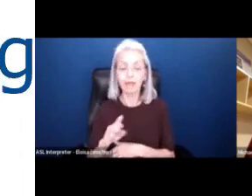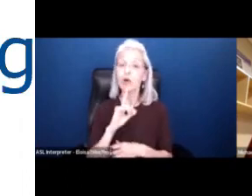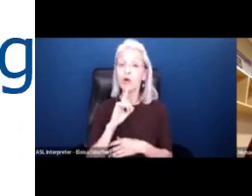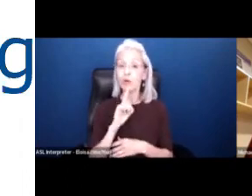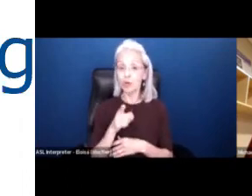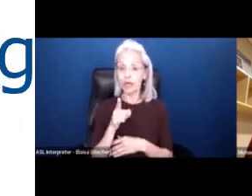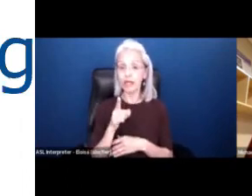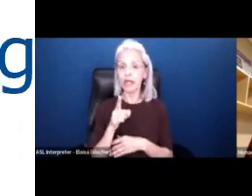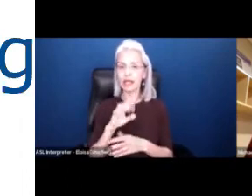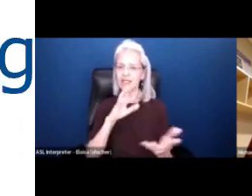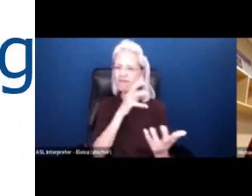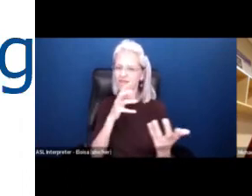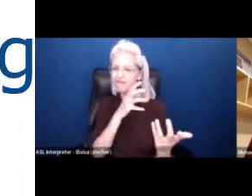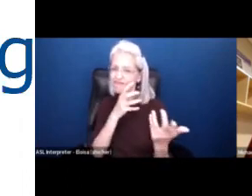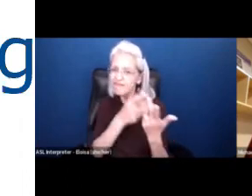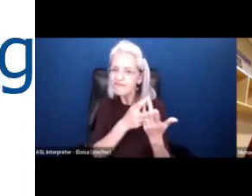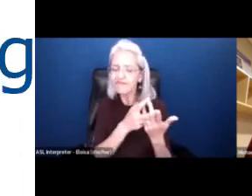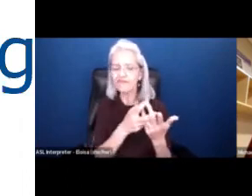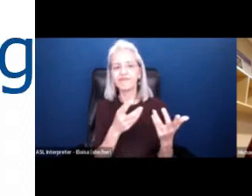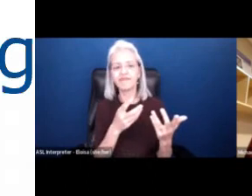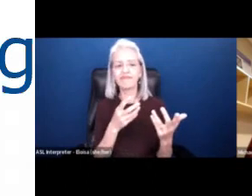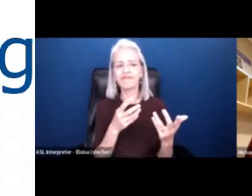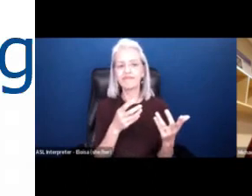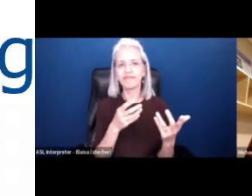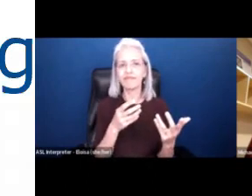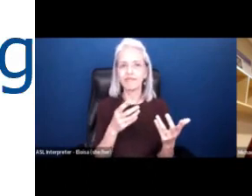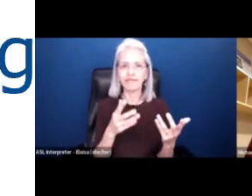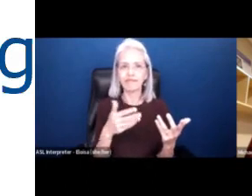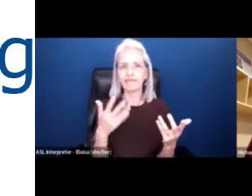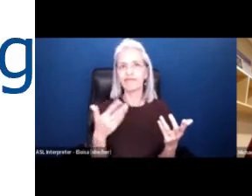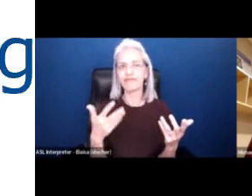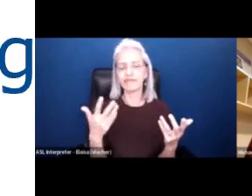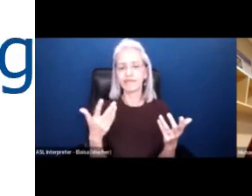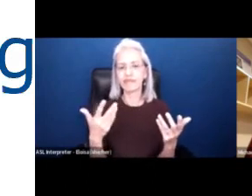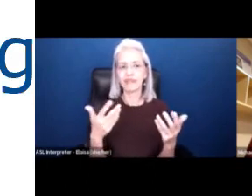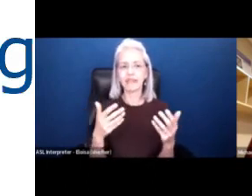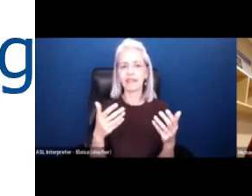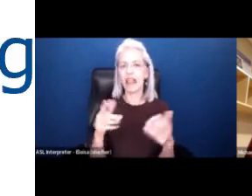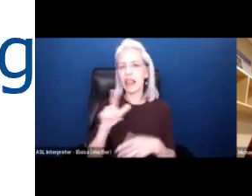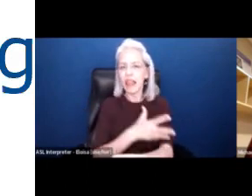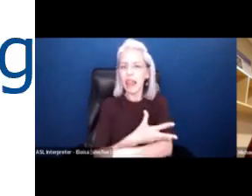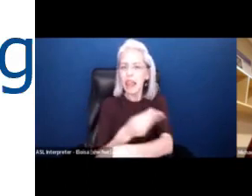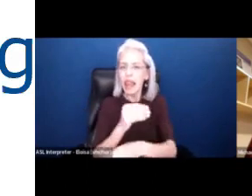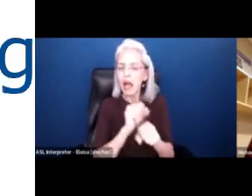know, tailoring, the, the the, the lab work and the imaging that you do to the patient's